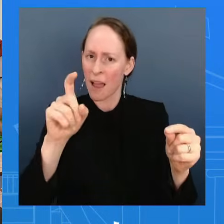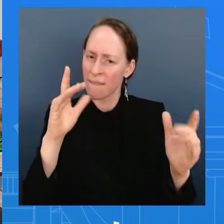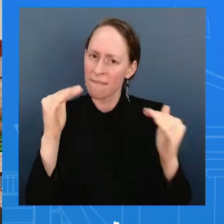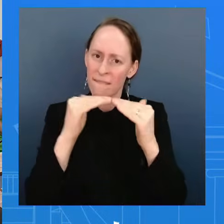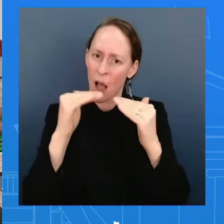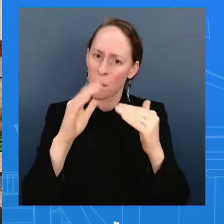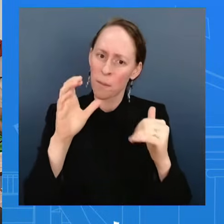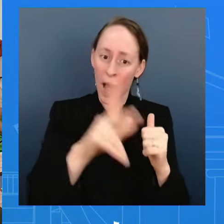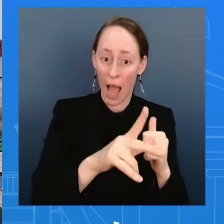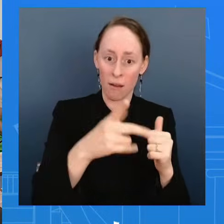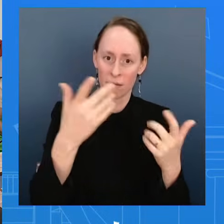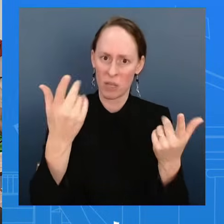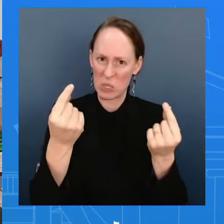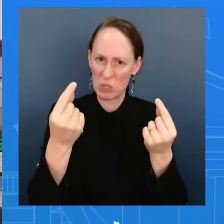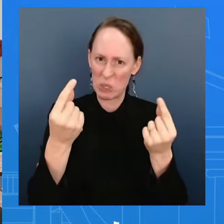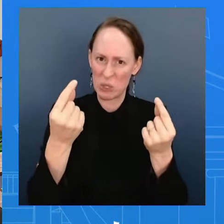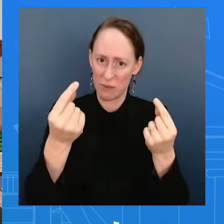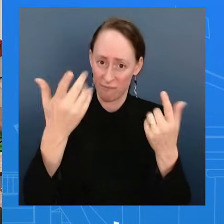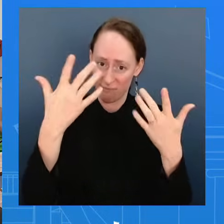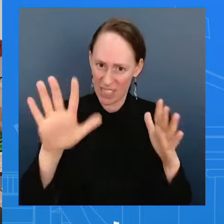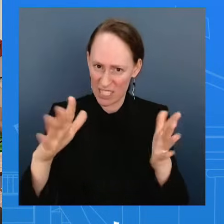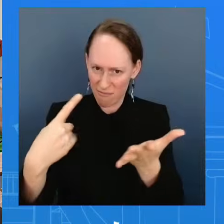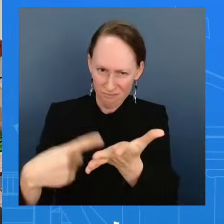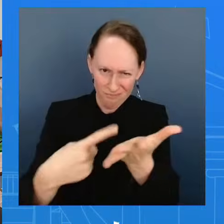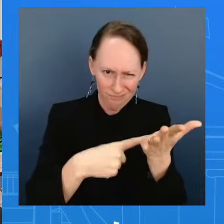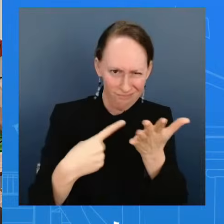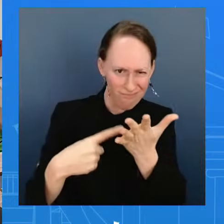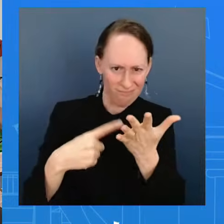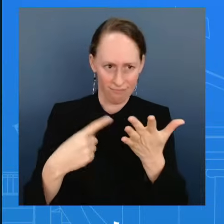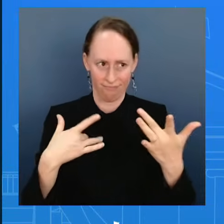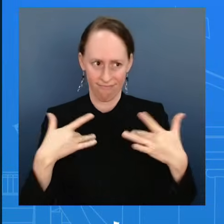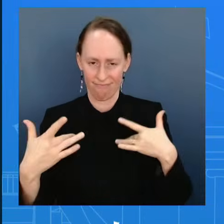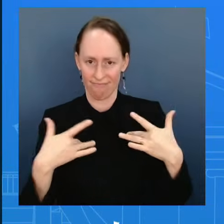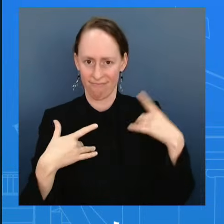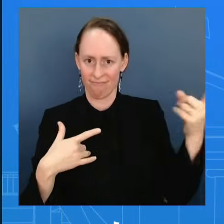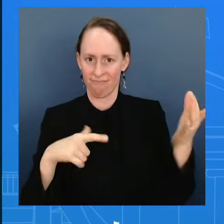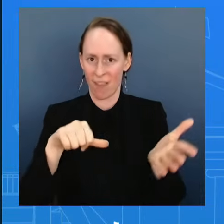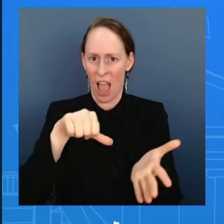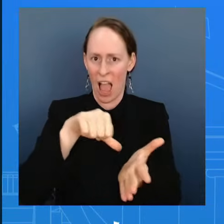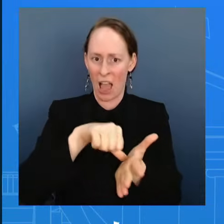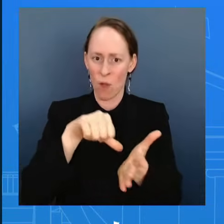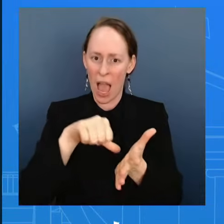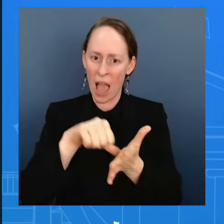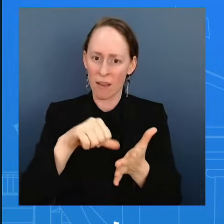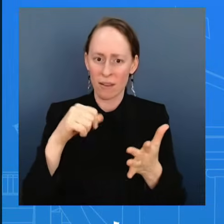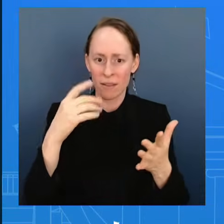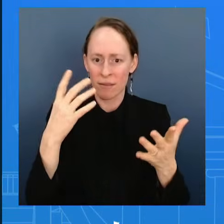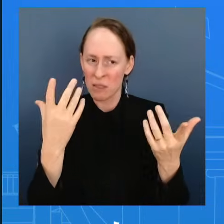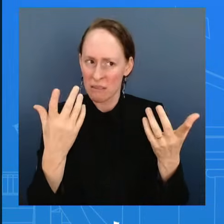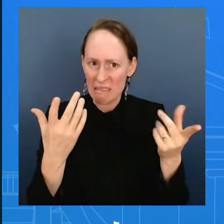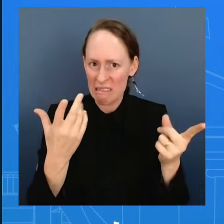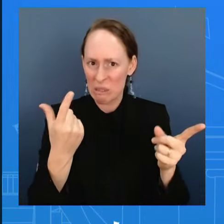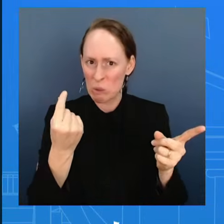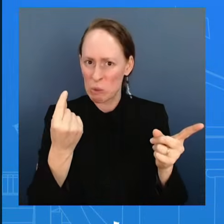about that, unlike the last administration. The Fed is independent. We do not get involved in any monetary policy decisions